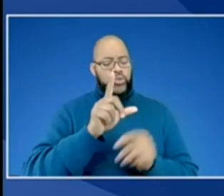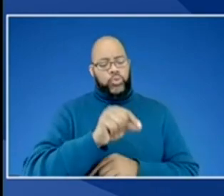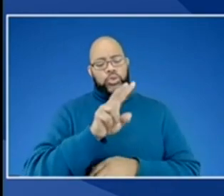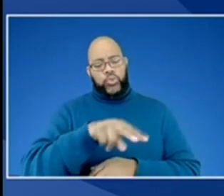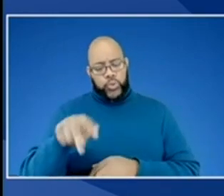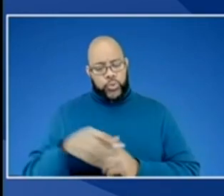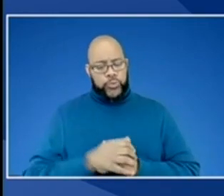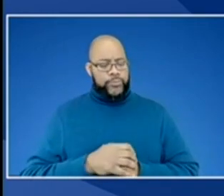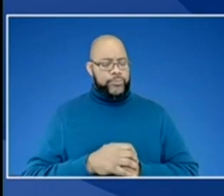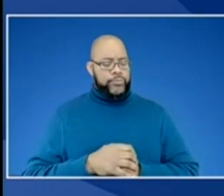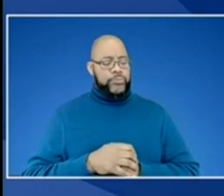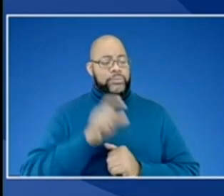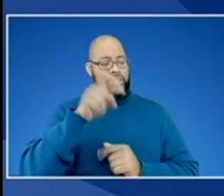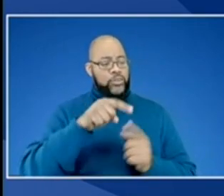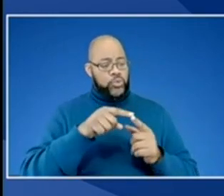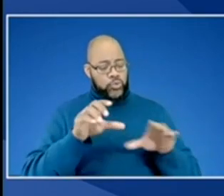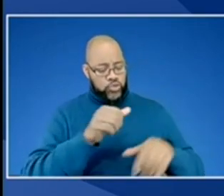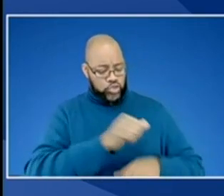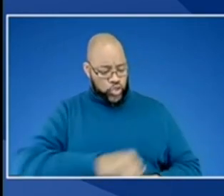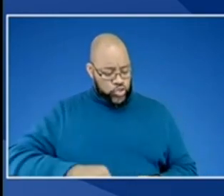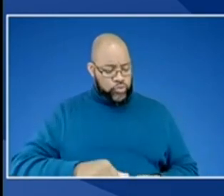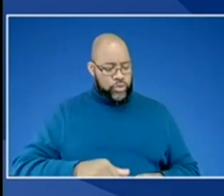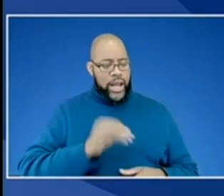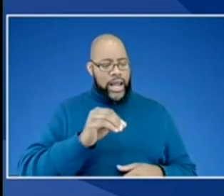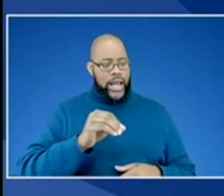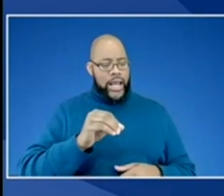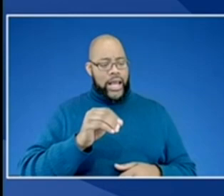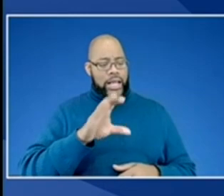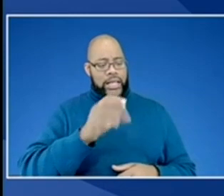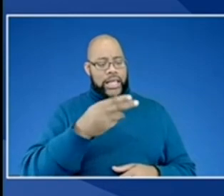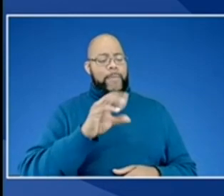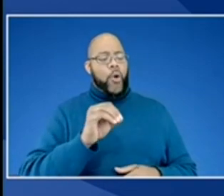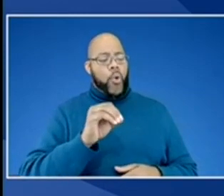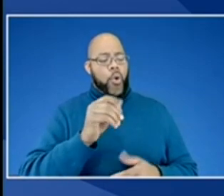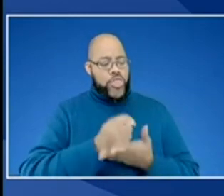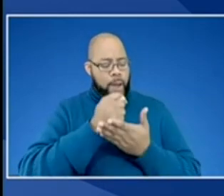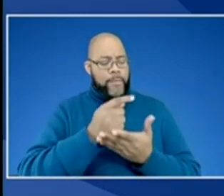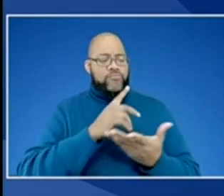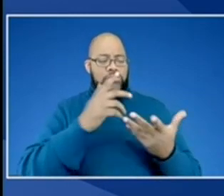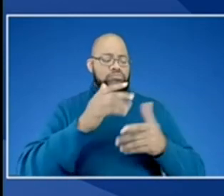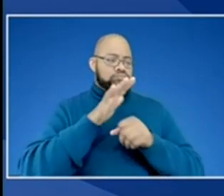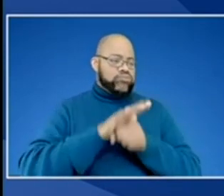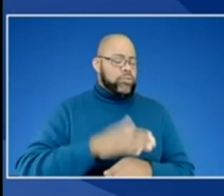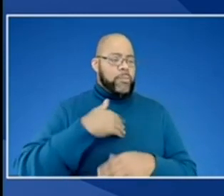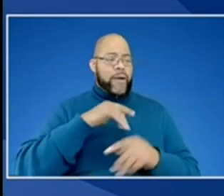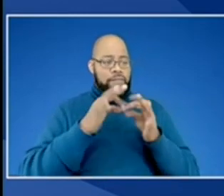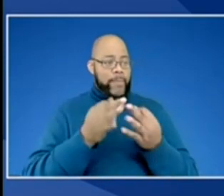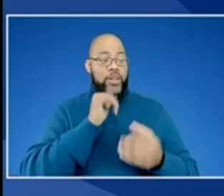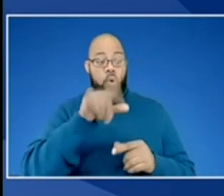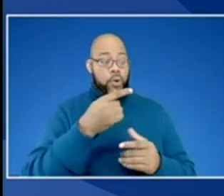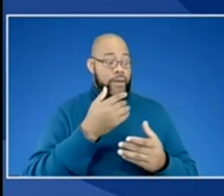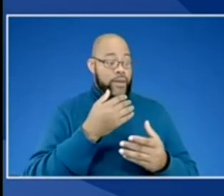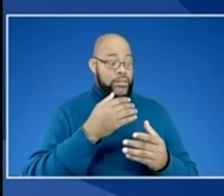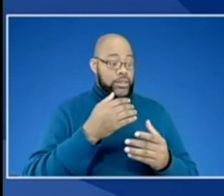He needed to undergo surgery and chemotherapy right away, and this put a huge strain on my family, not only financially, but practically as well,